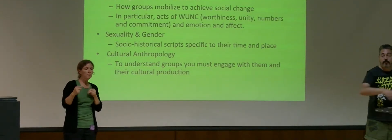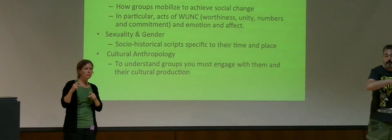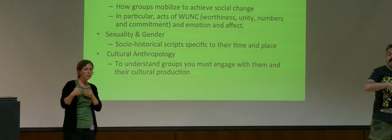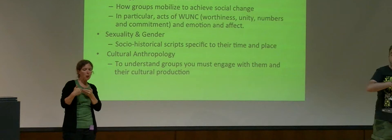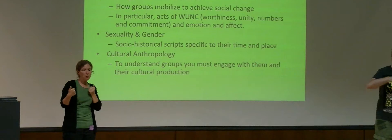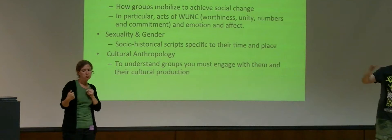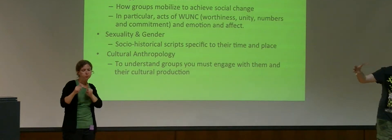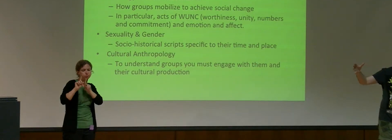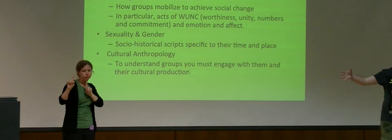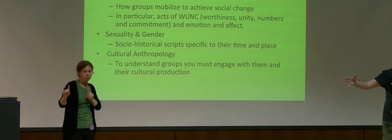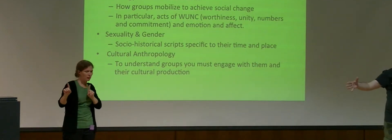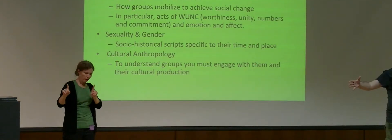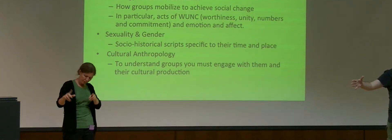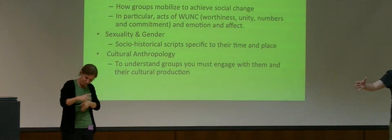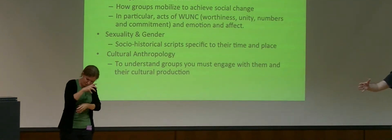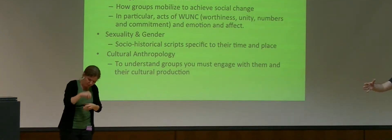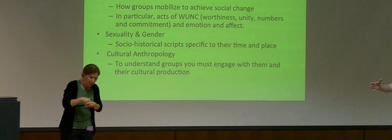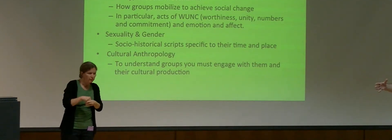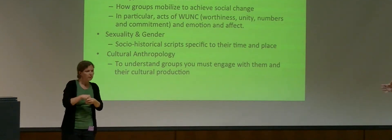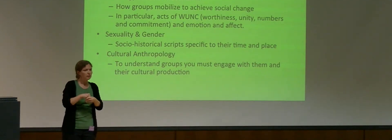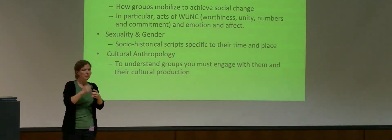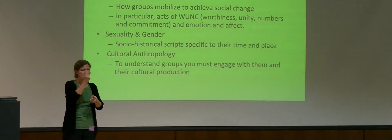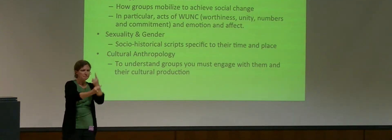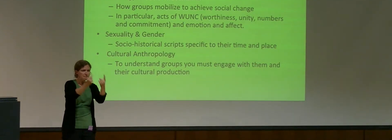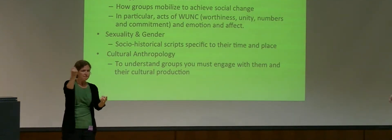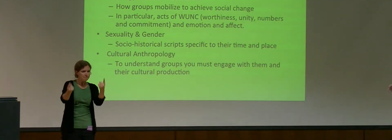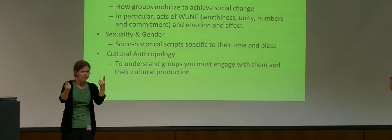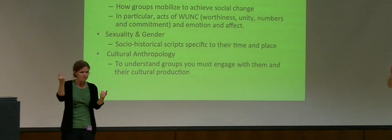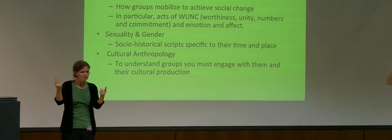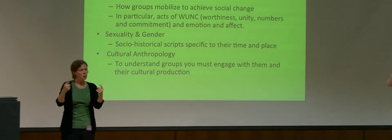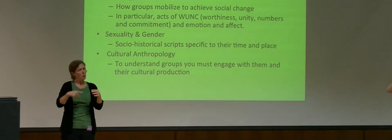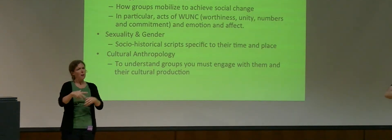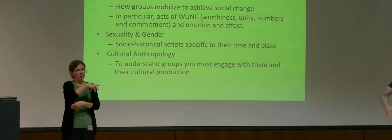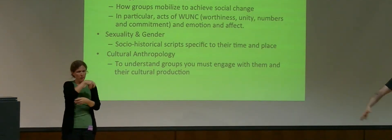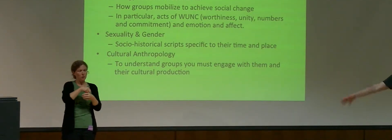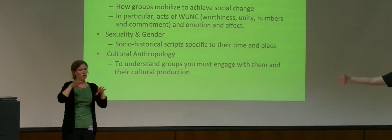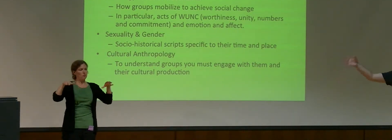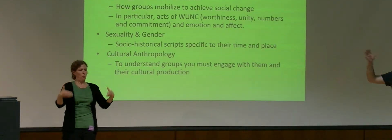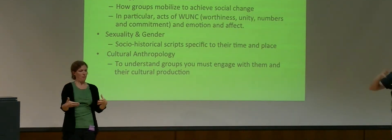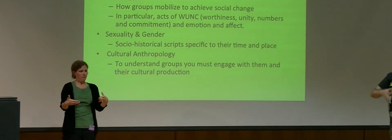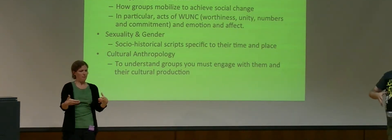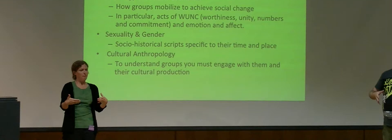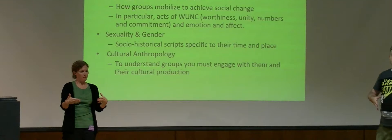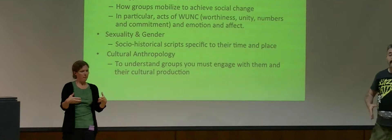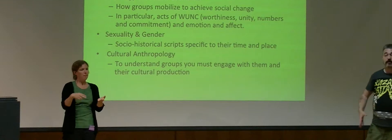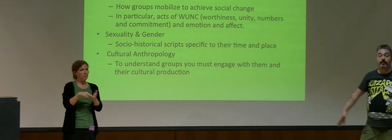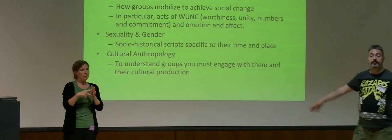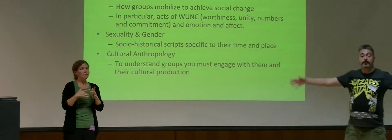You are being part of something but that is also part of a larger event